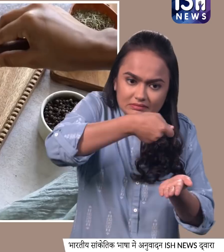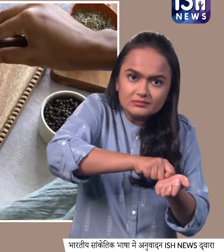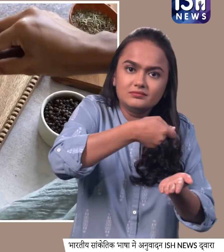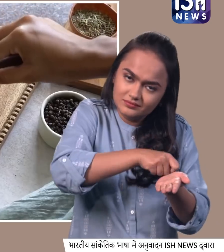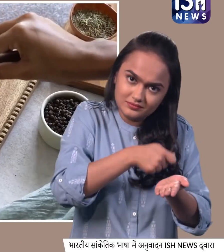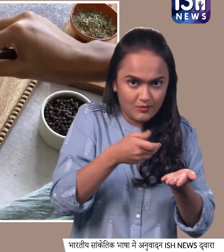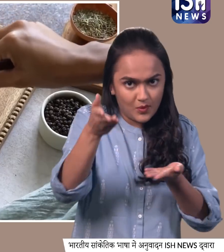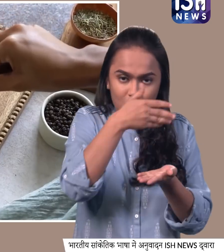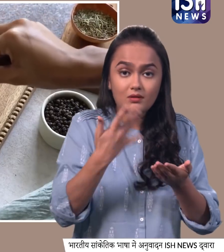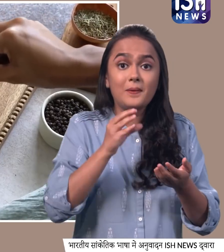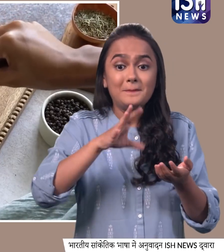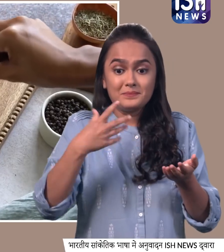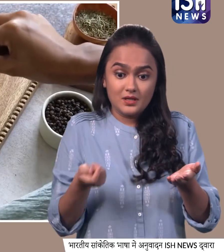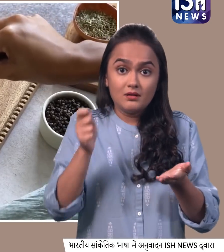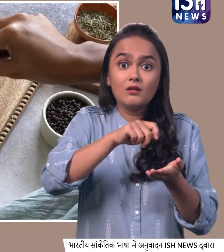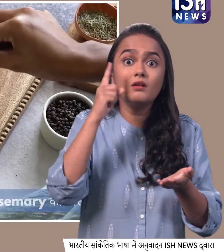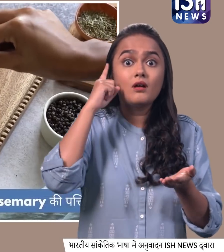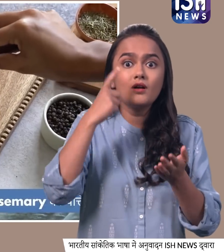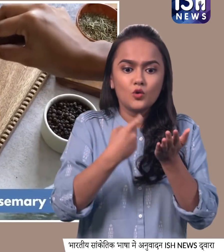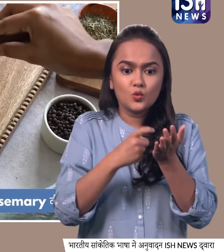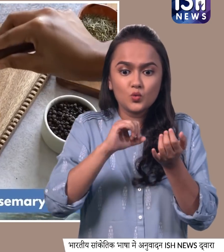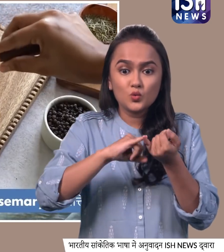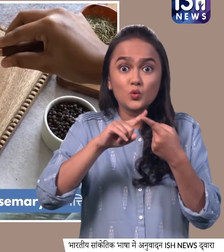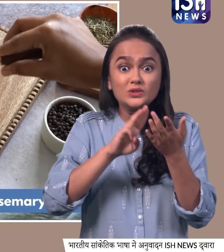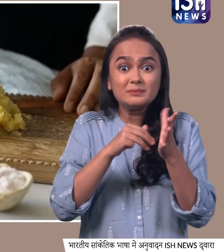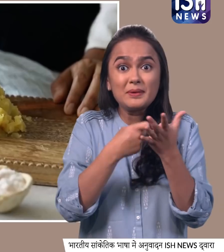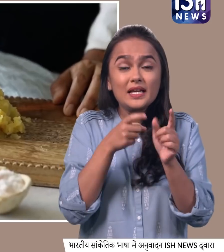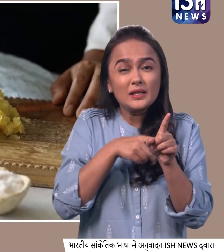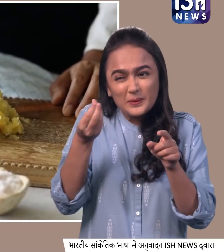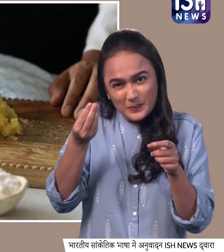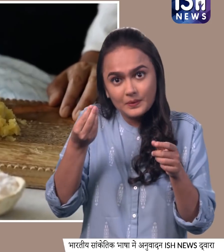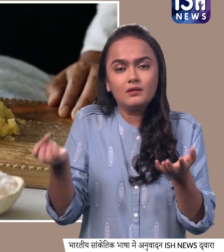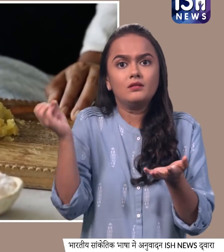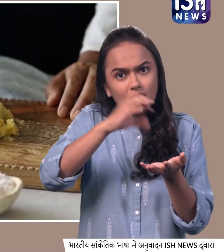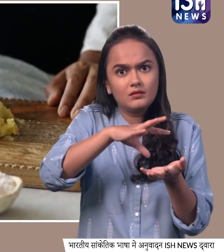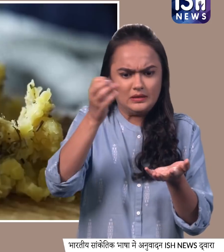Top it with 1 tbsp dry rosemary leaves and mix it well